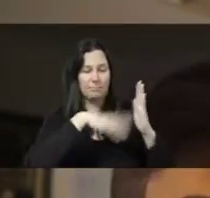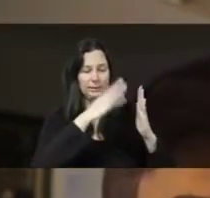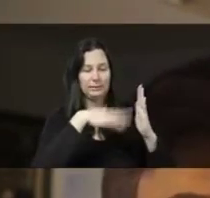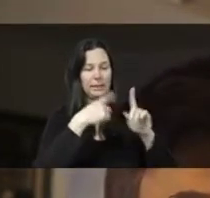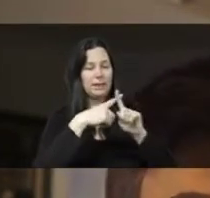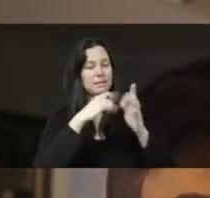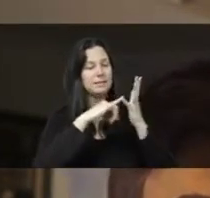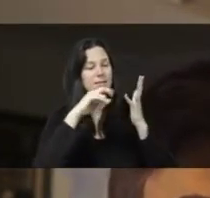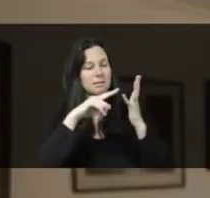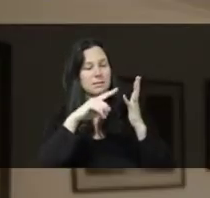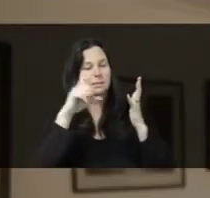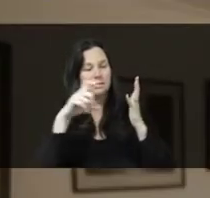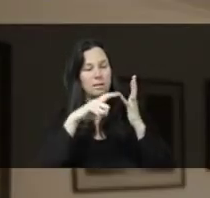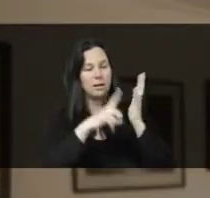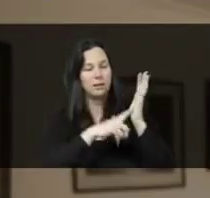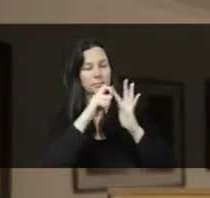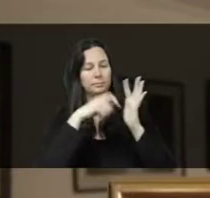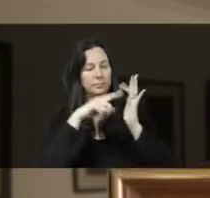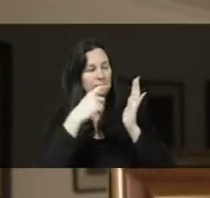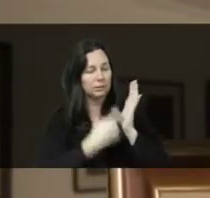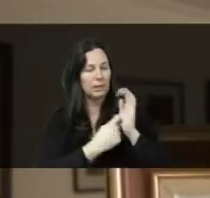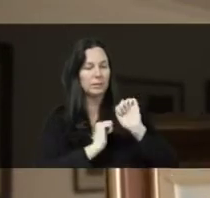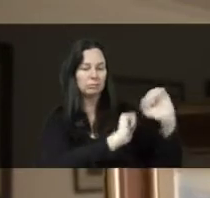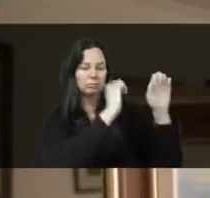His work is influenced by his life and experience of discrimination.